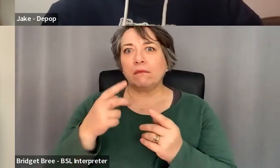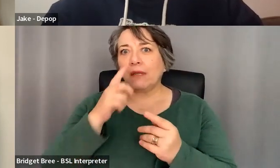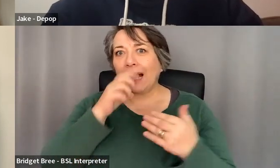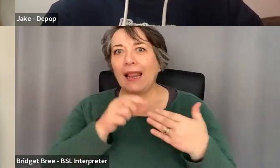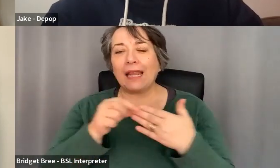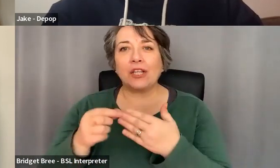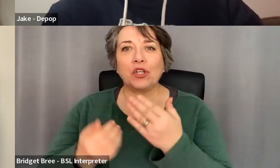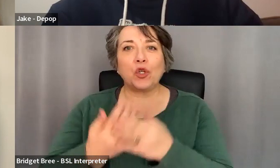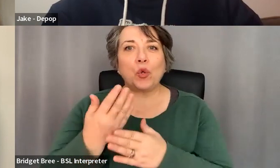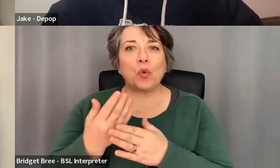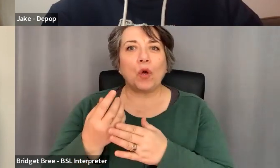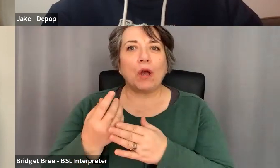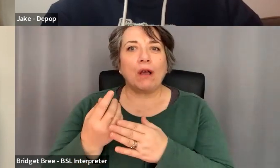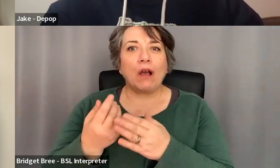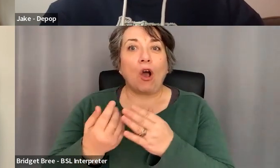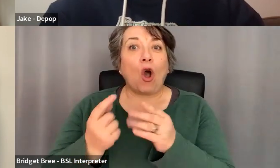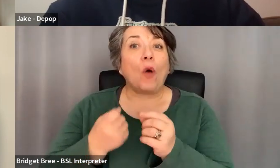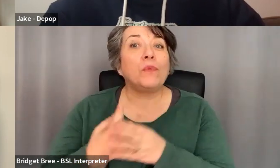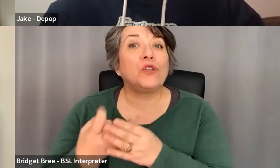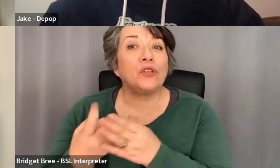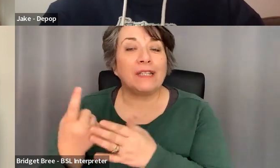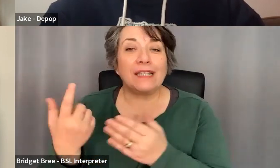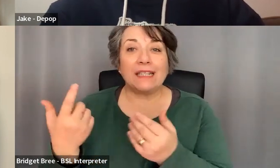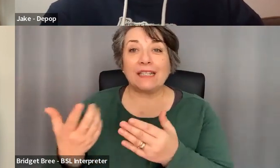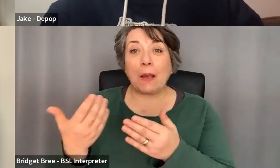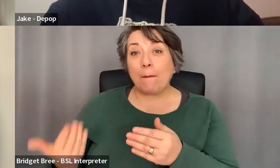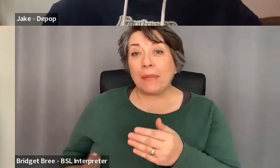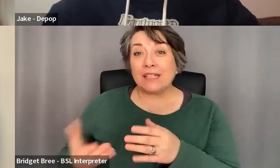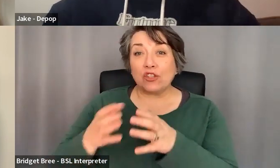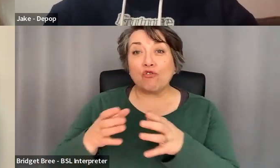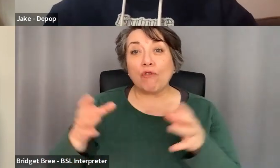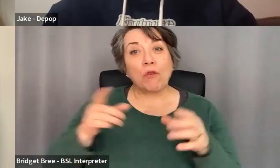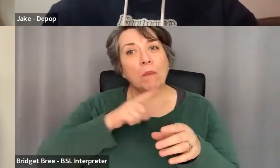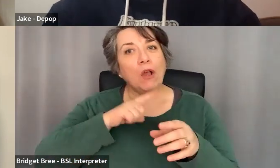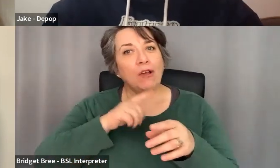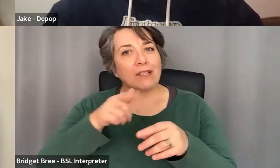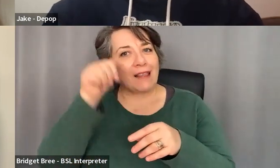Leading to new opportunities and business growths as well. Overall. and therefore business growth as well. So you know, Overall, I think it's really important